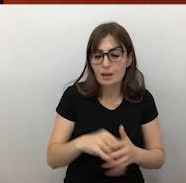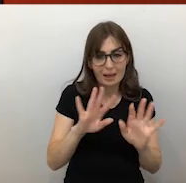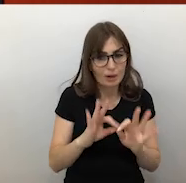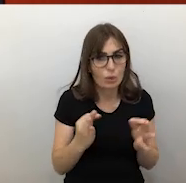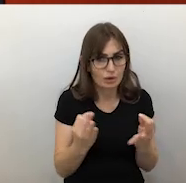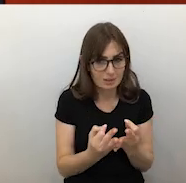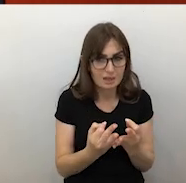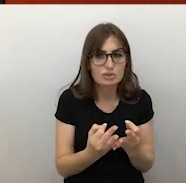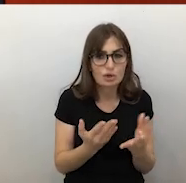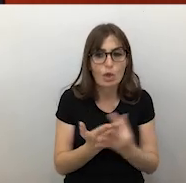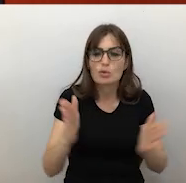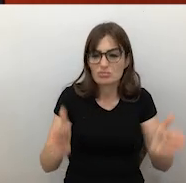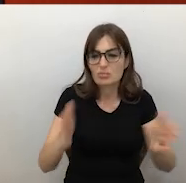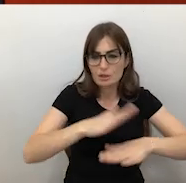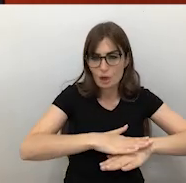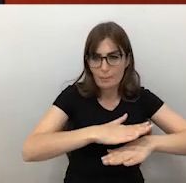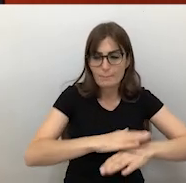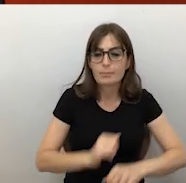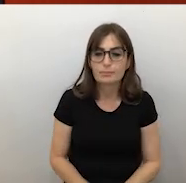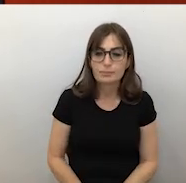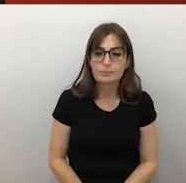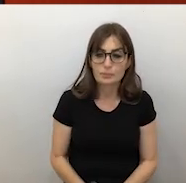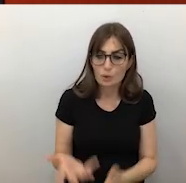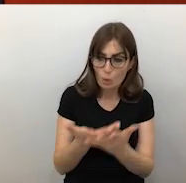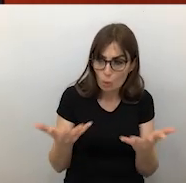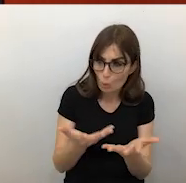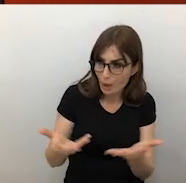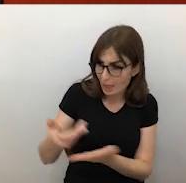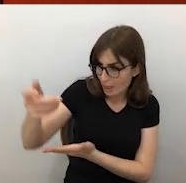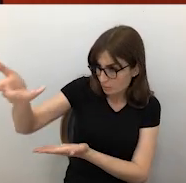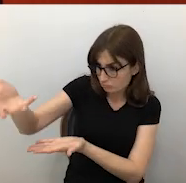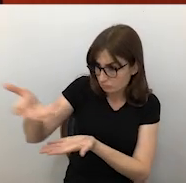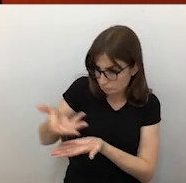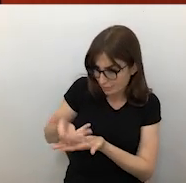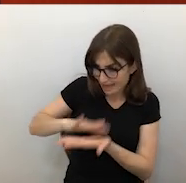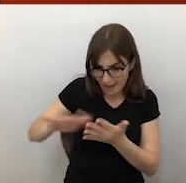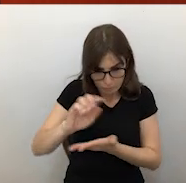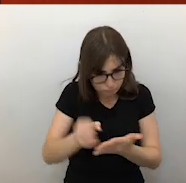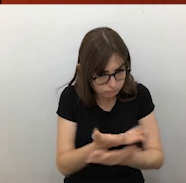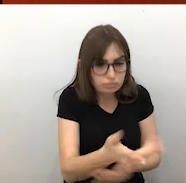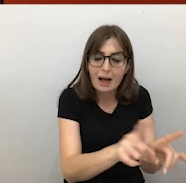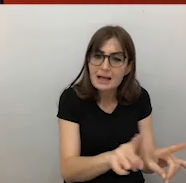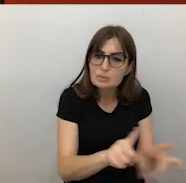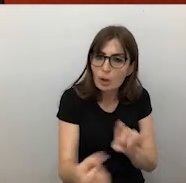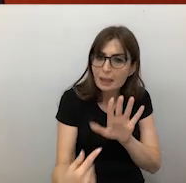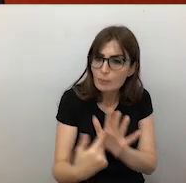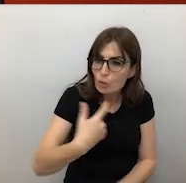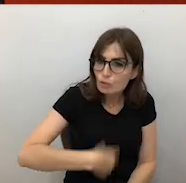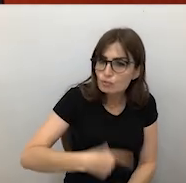and outflows of cash in an organisation during a period. It shows where the cash came from and how it was spent,